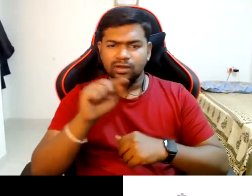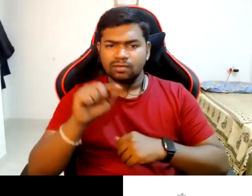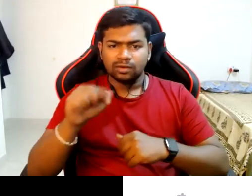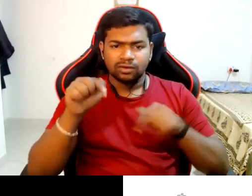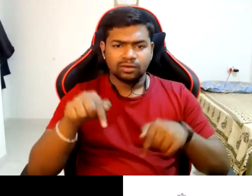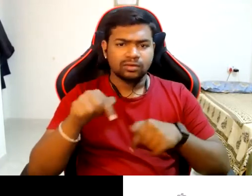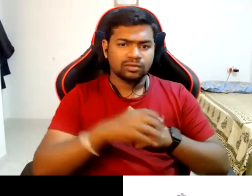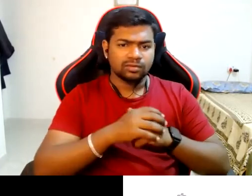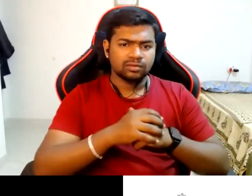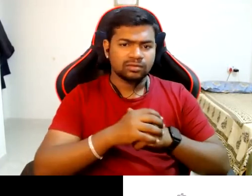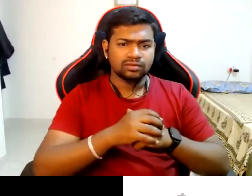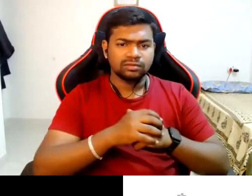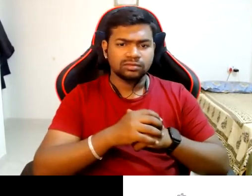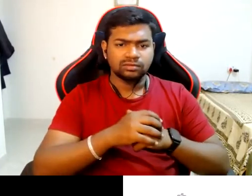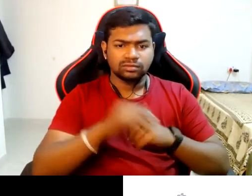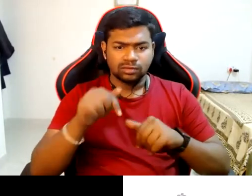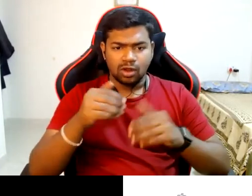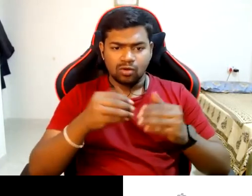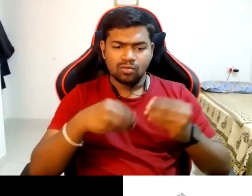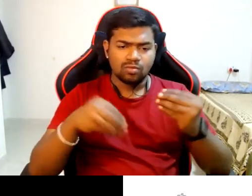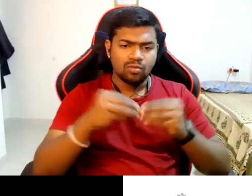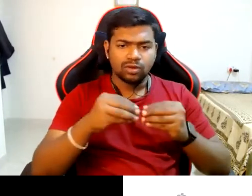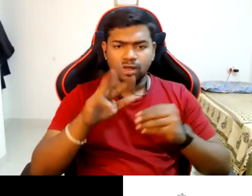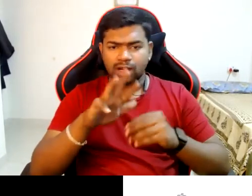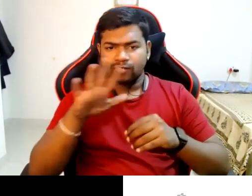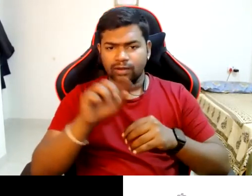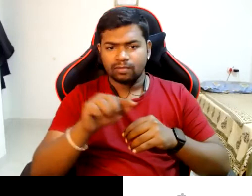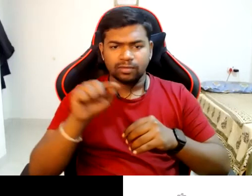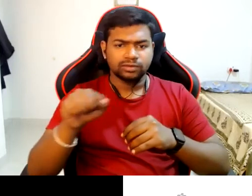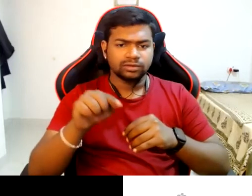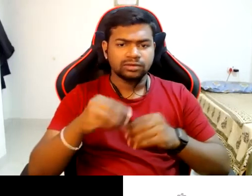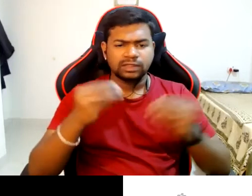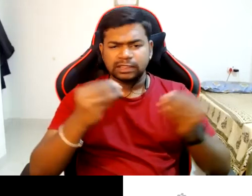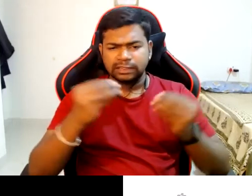but now it has become more than 95% accurate except for some accents.